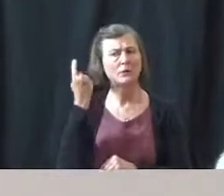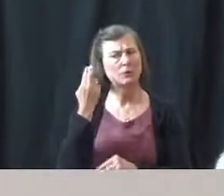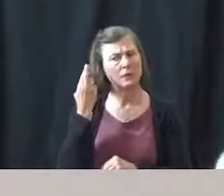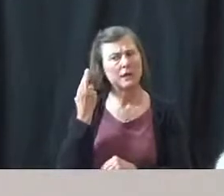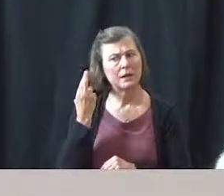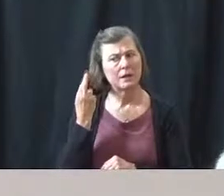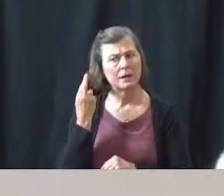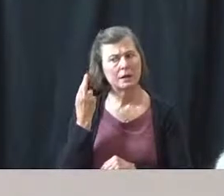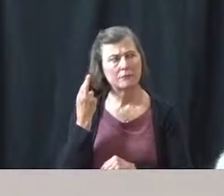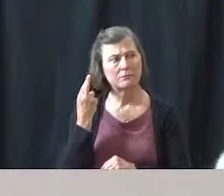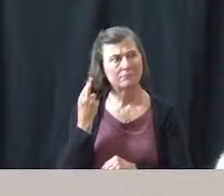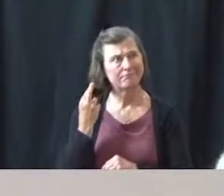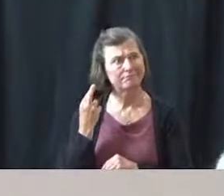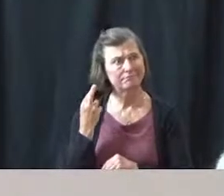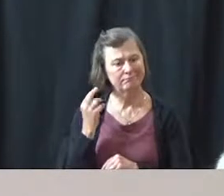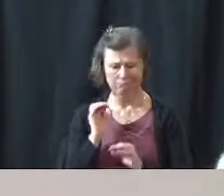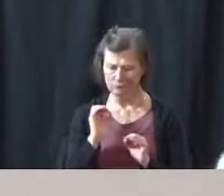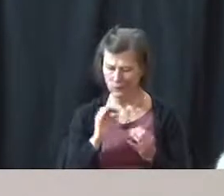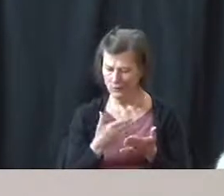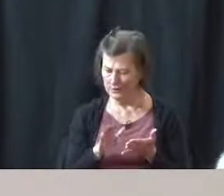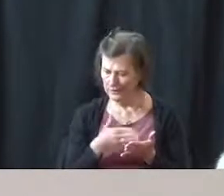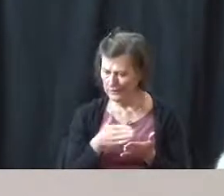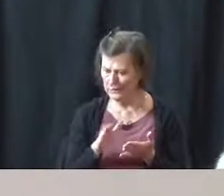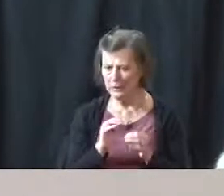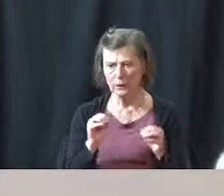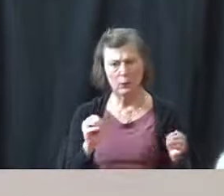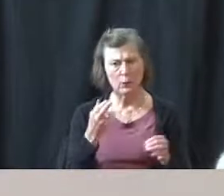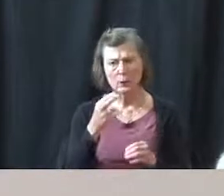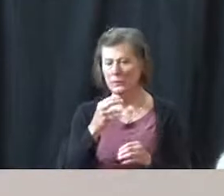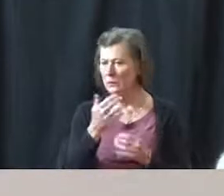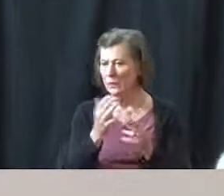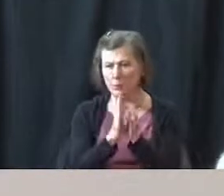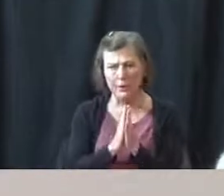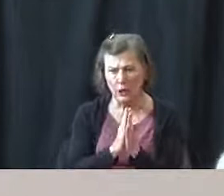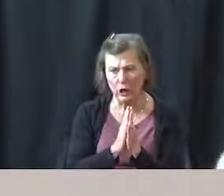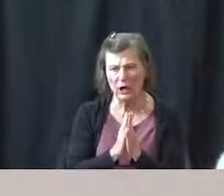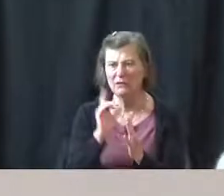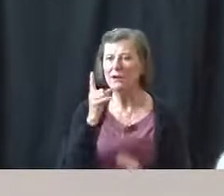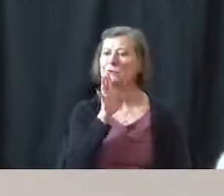was no singing, no hymns, no prayers. It was just talking.